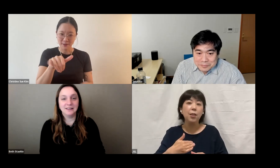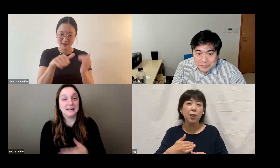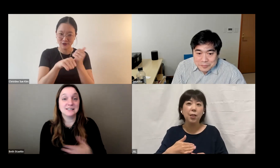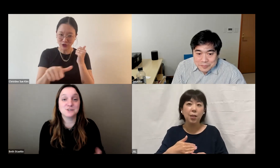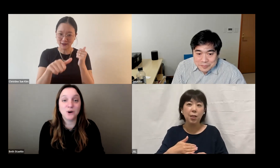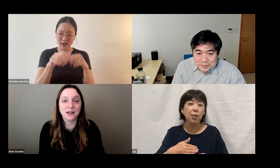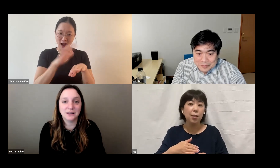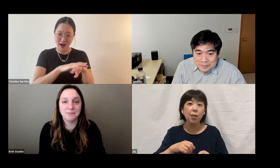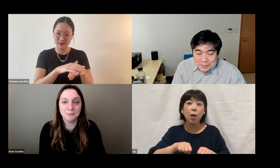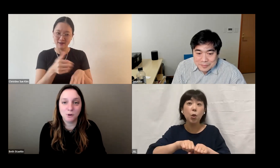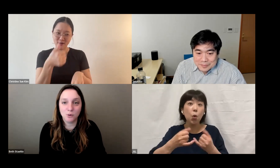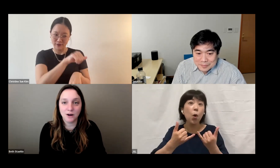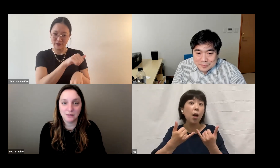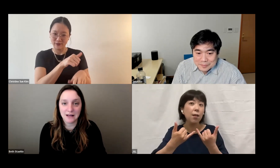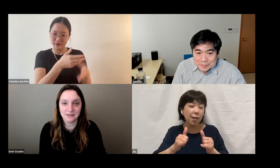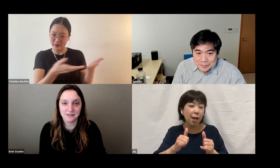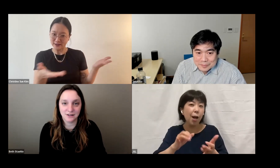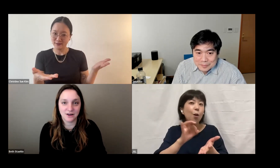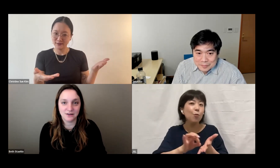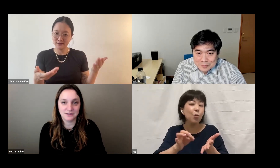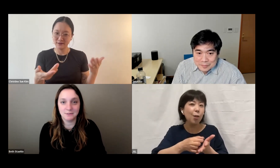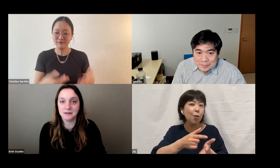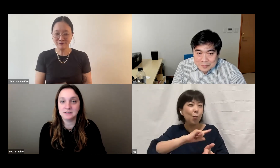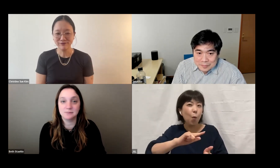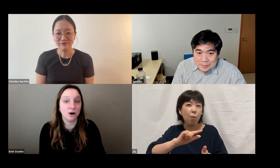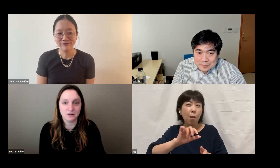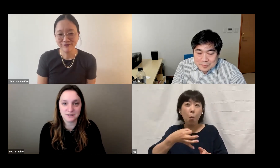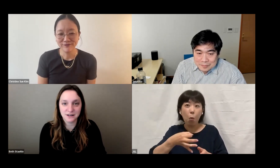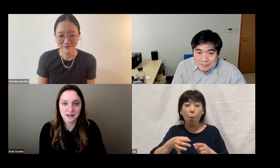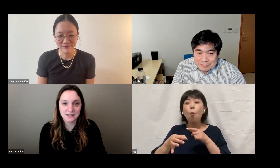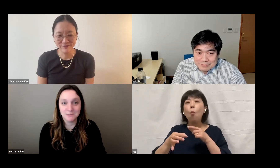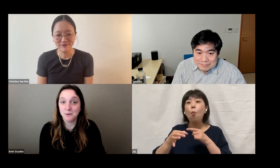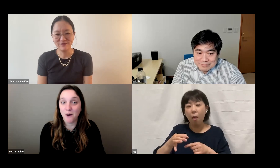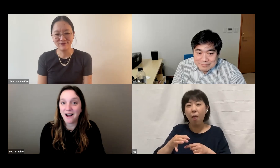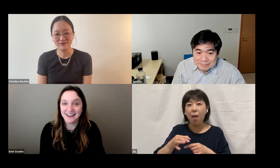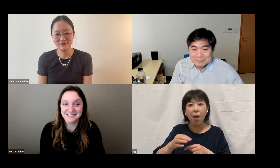Like historically people who wear glasses, are thought to be smart, to be wise,